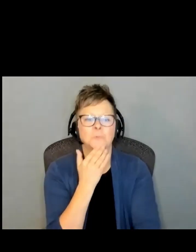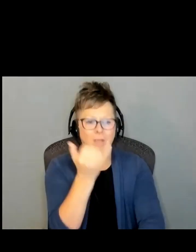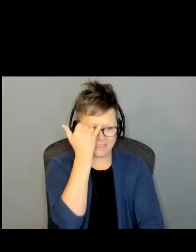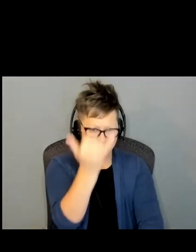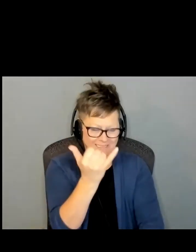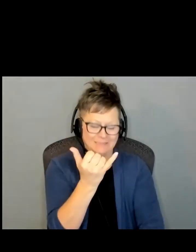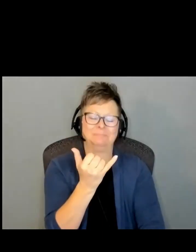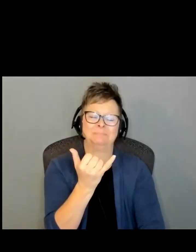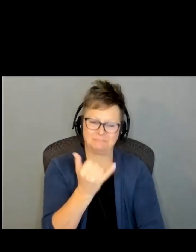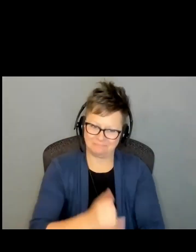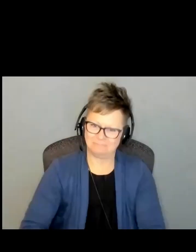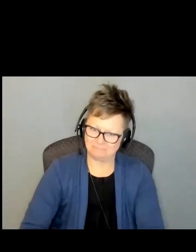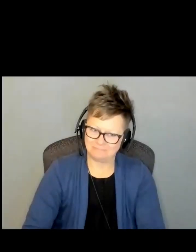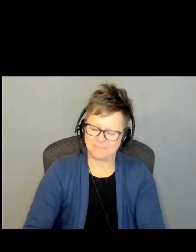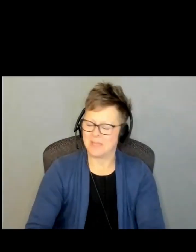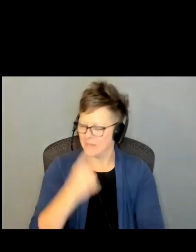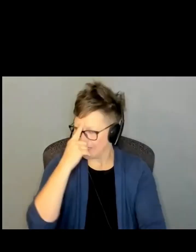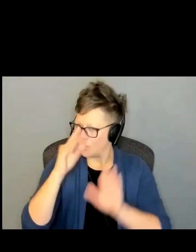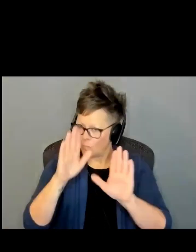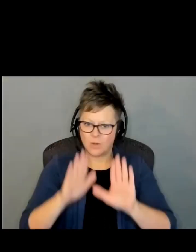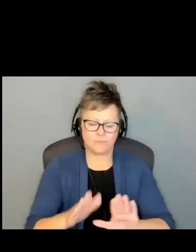I think it’s such a useful question to ask.